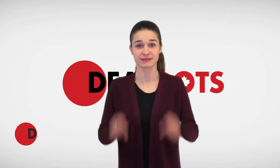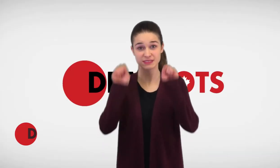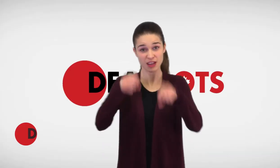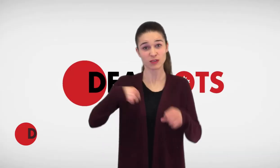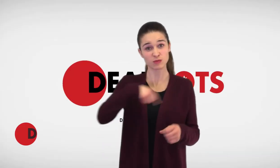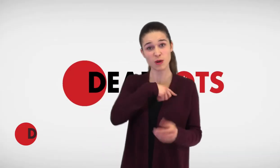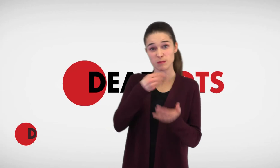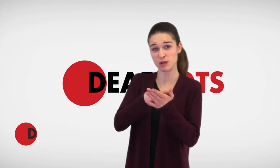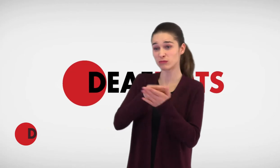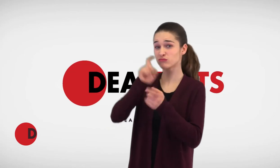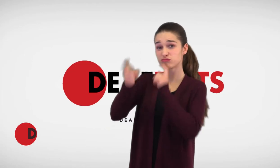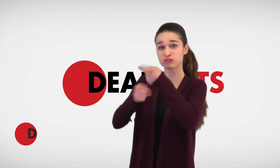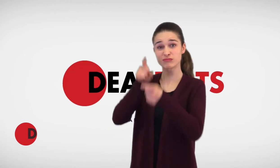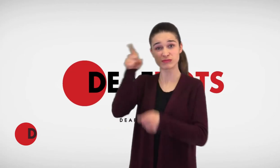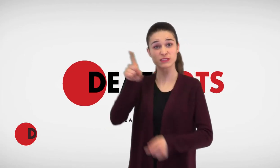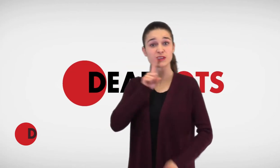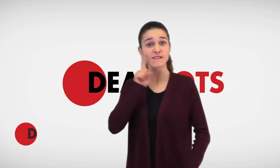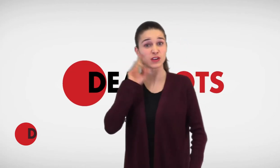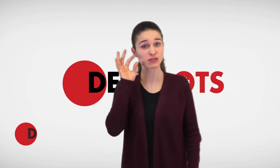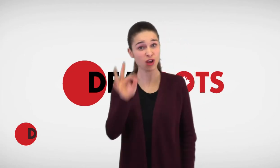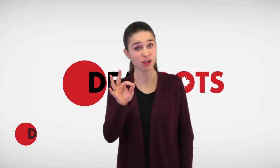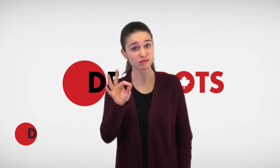[Nicole]: Can we make donations to DeafDots?